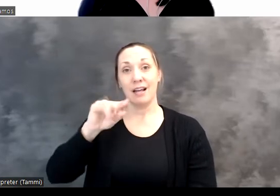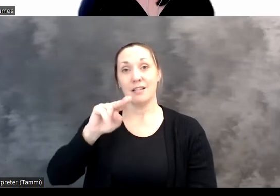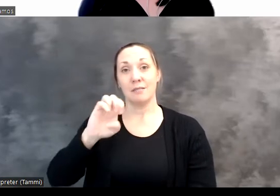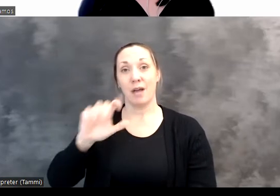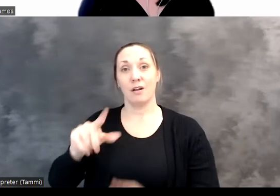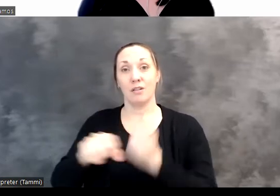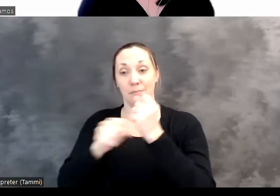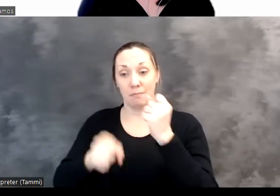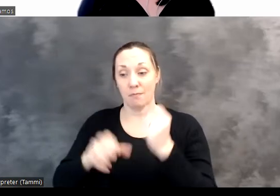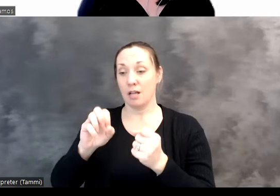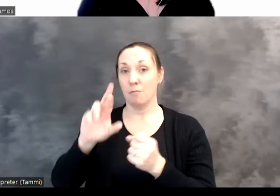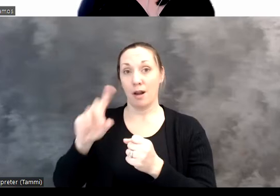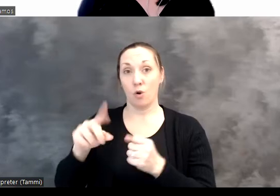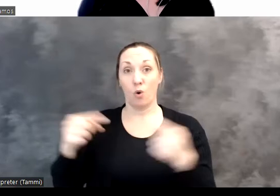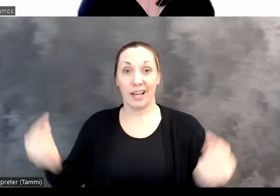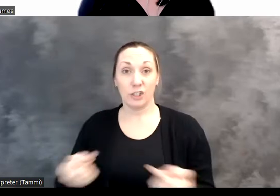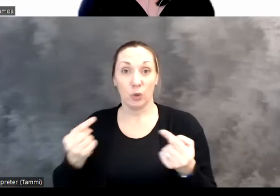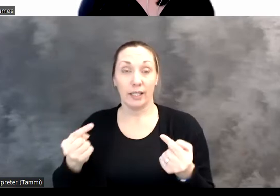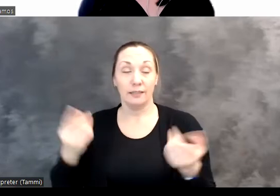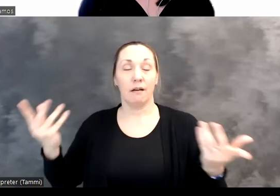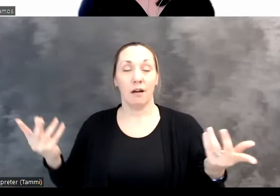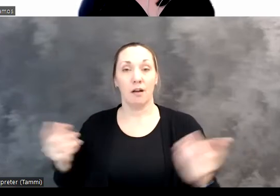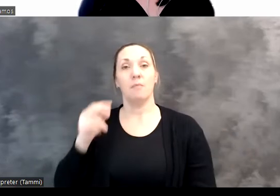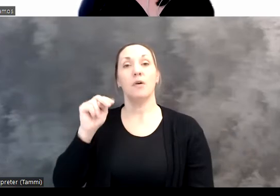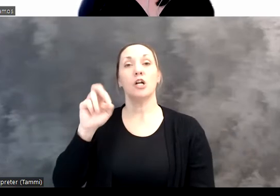for me because, you know, black perspectives on